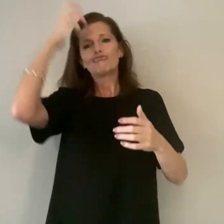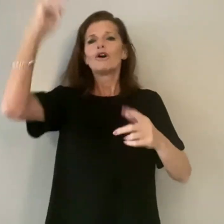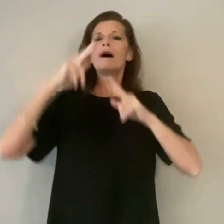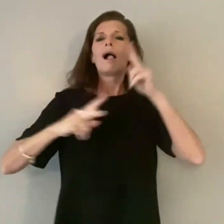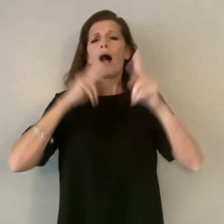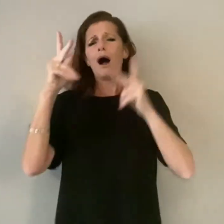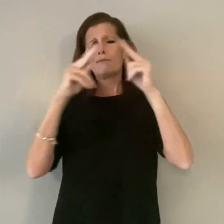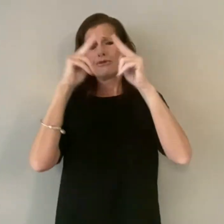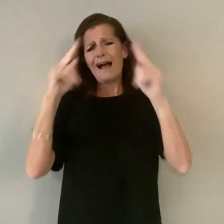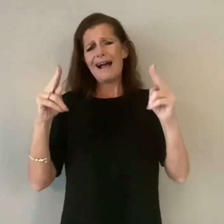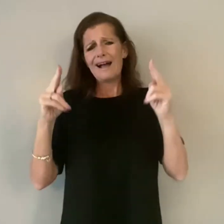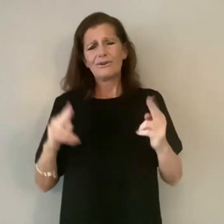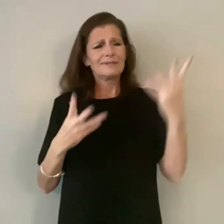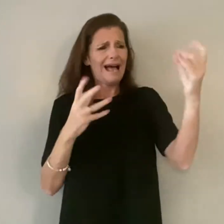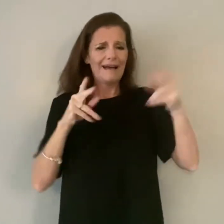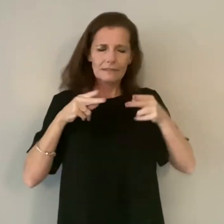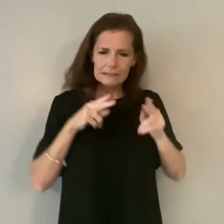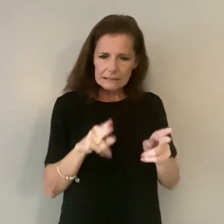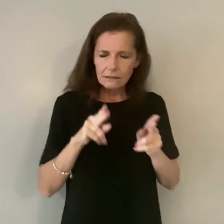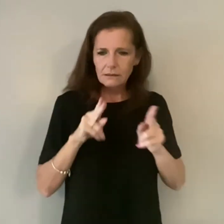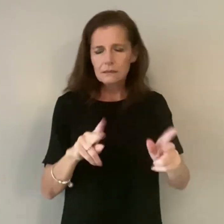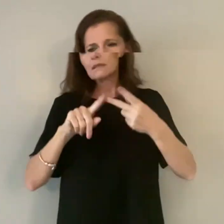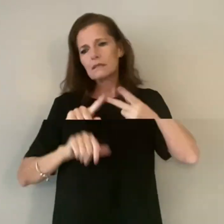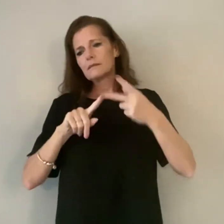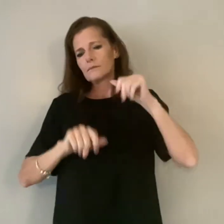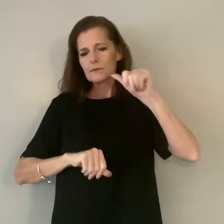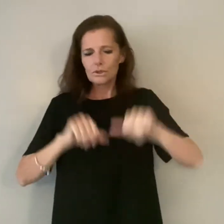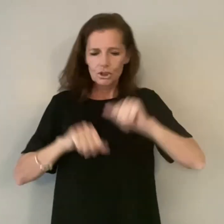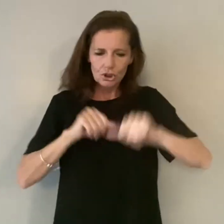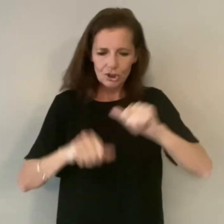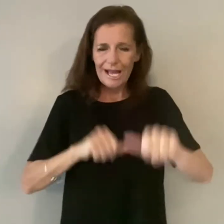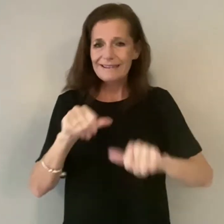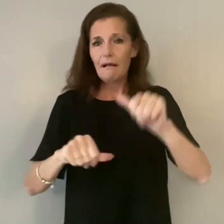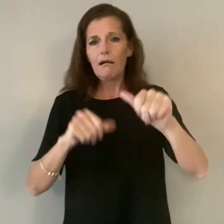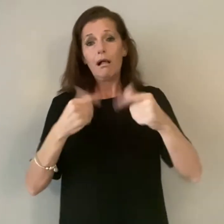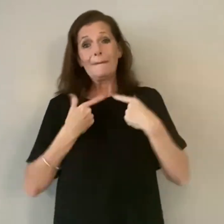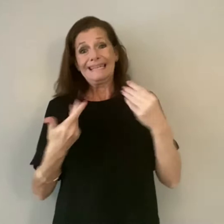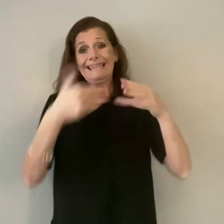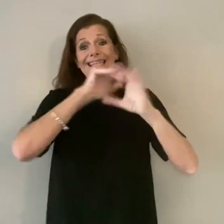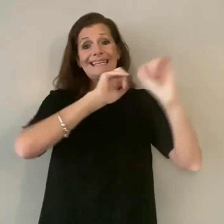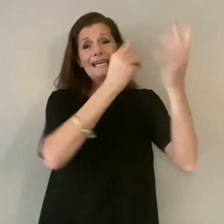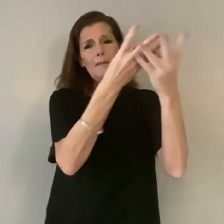to the role opera house, where they've got systems and channels and the way it operates, I've never sat on their board